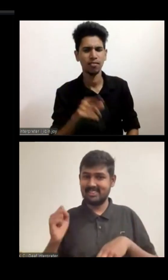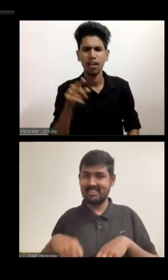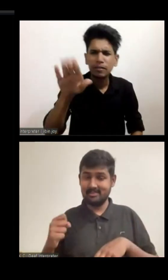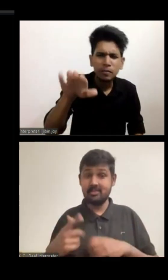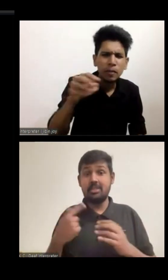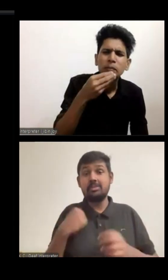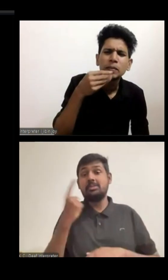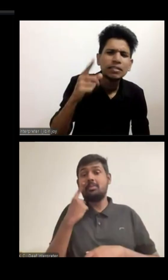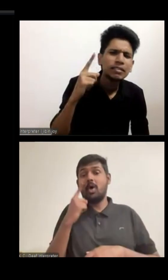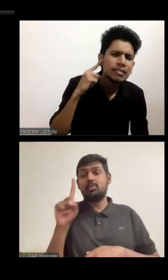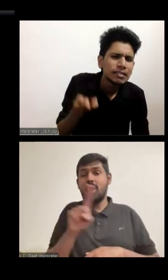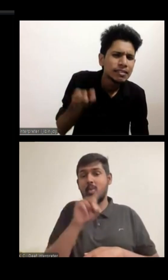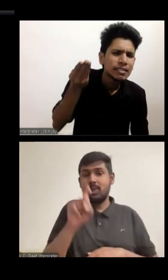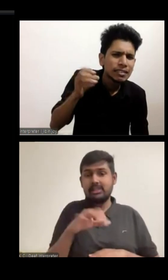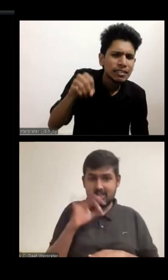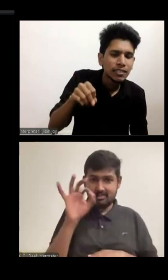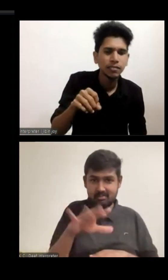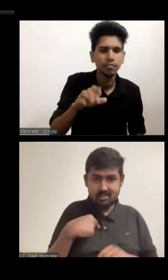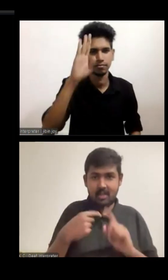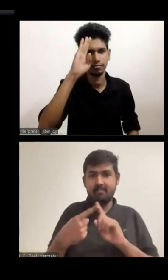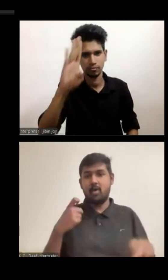Yeah, this is Abdul Moid. Are you able to hear me now?